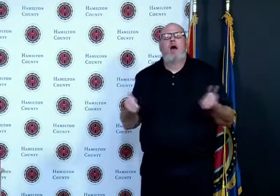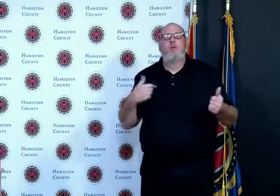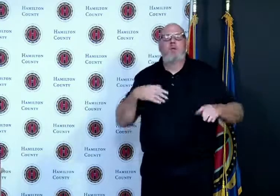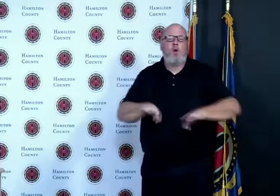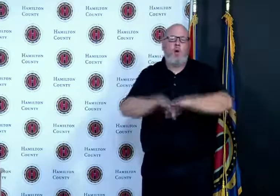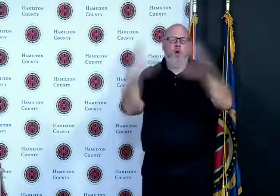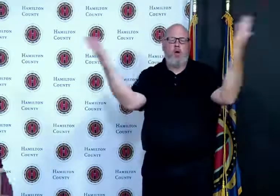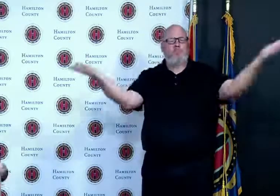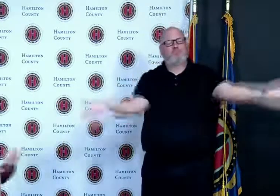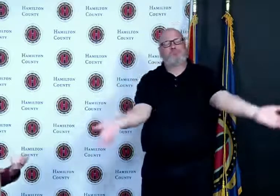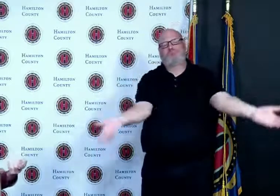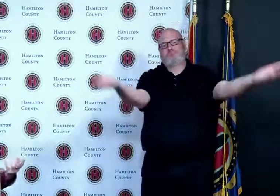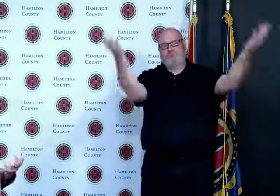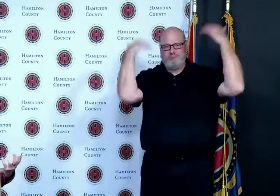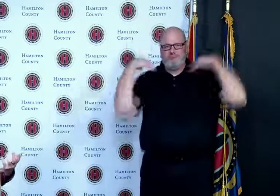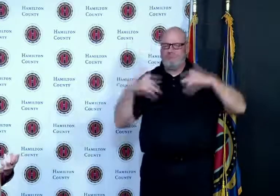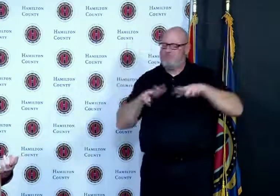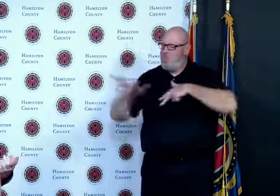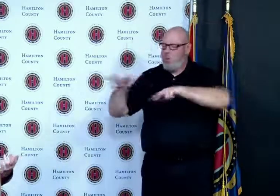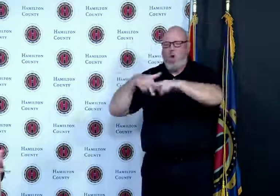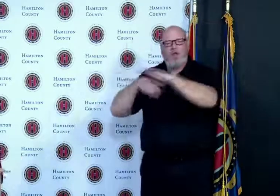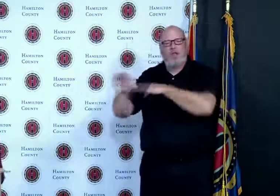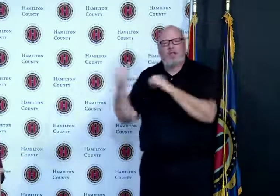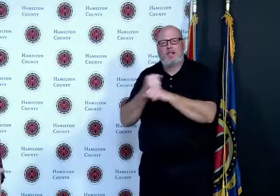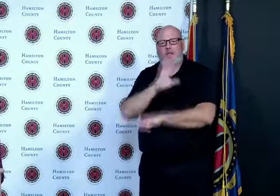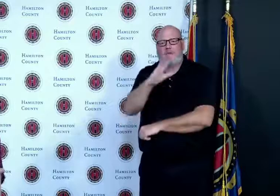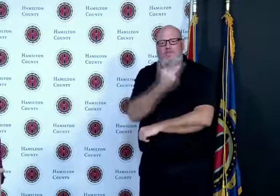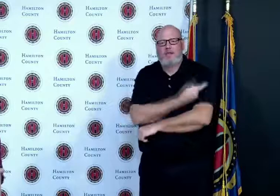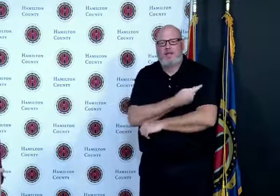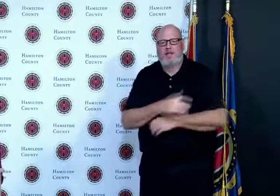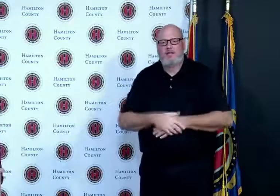availability a lot of people have gotten the vaccine so I mean I got vaccinated I've had